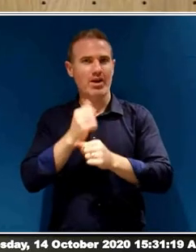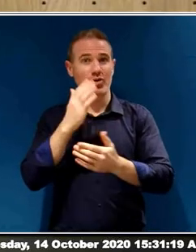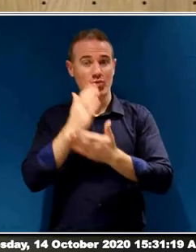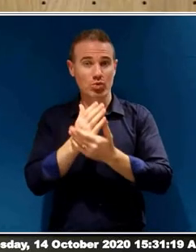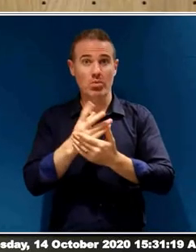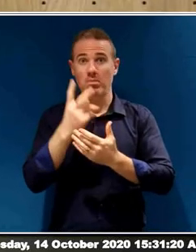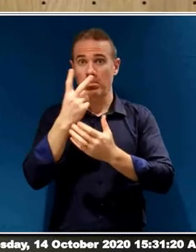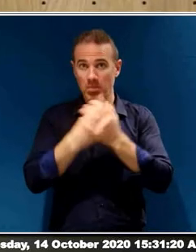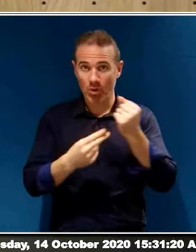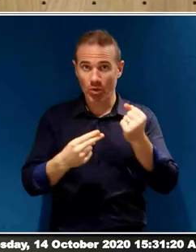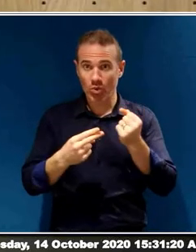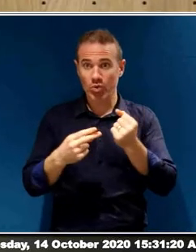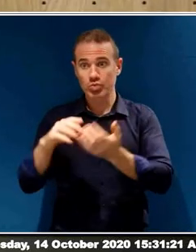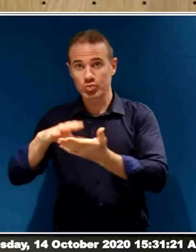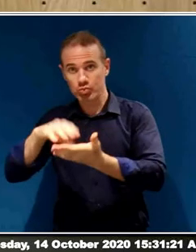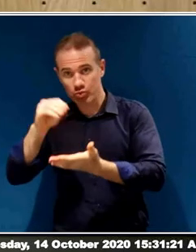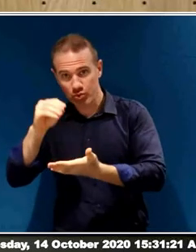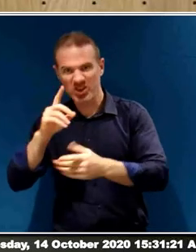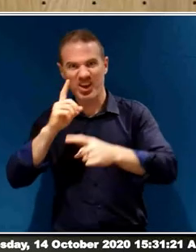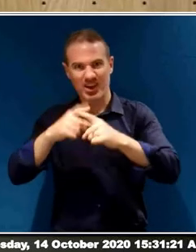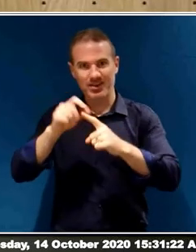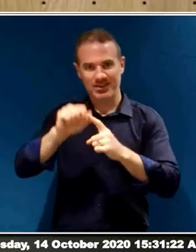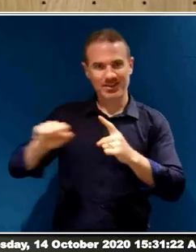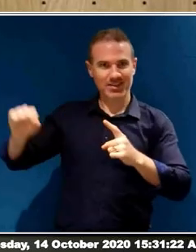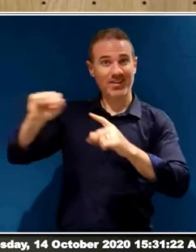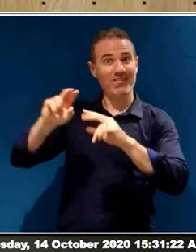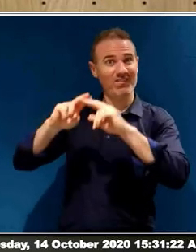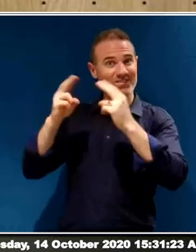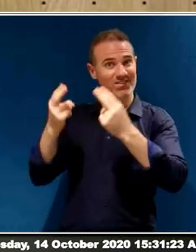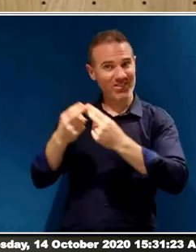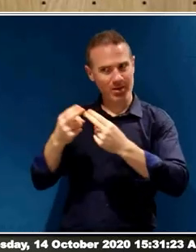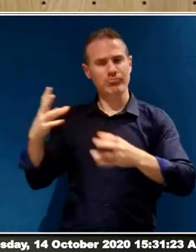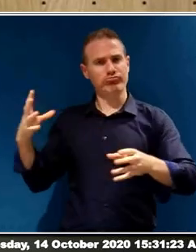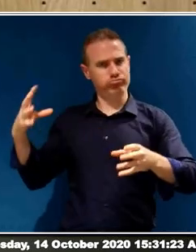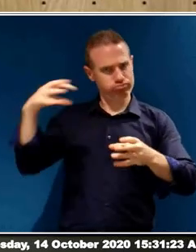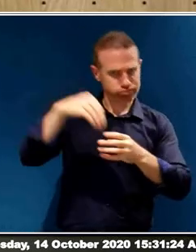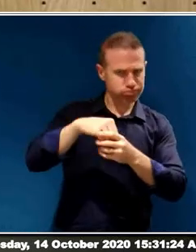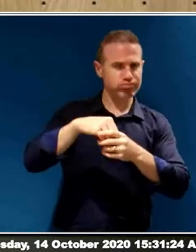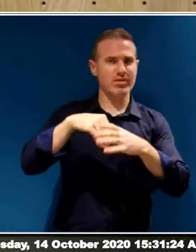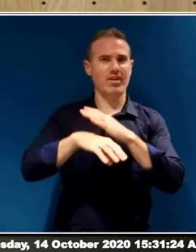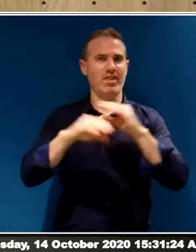process, and that they're using culturally responsive practices that